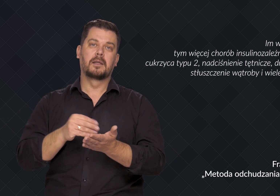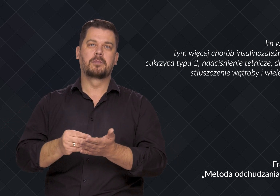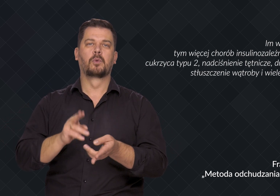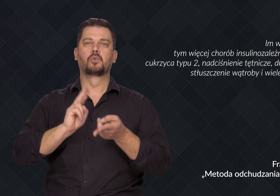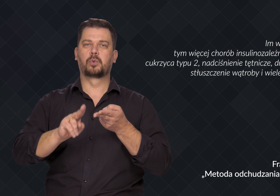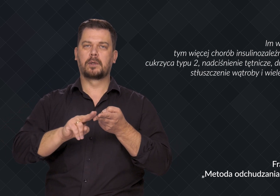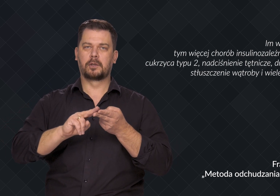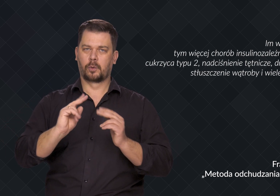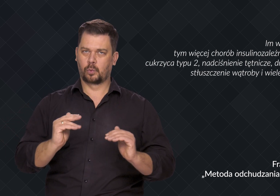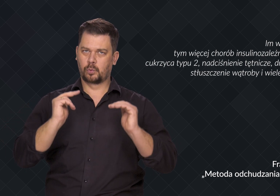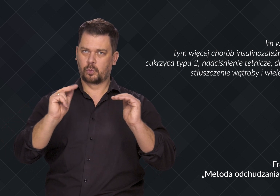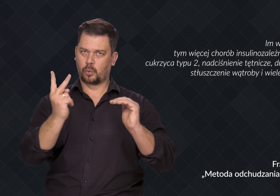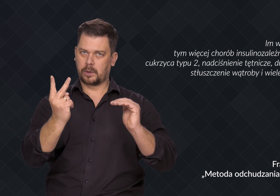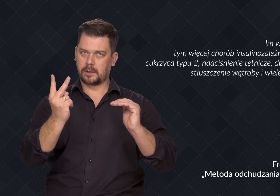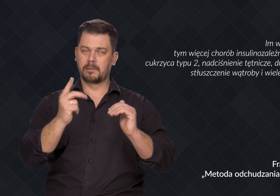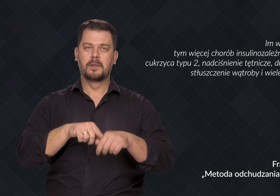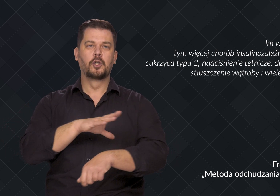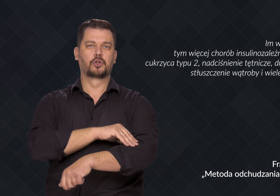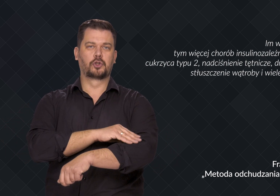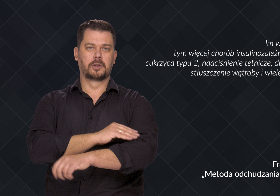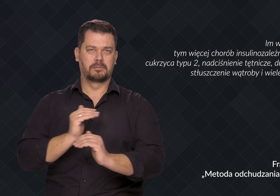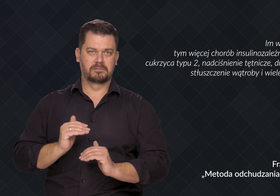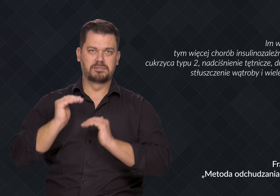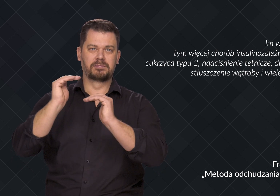such as type 2 diabetes, hypertension,